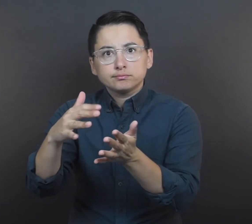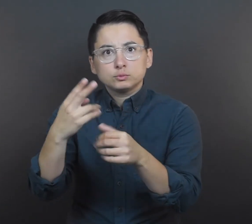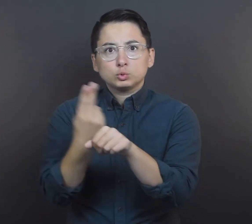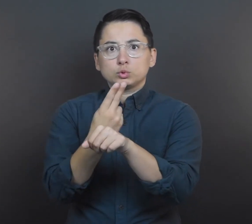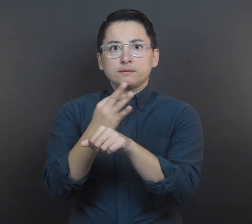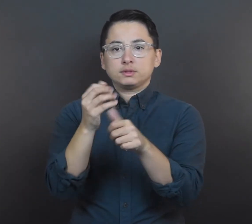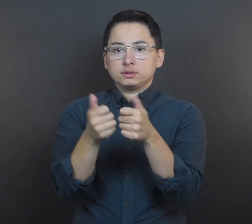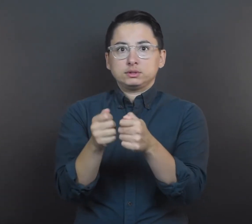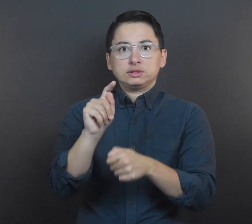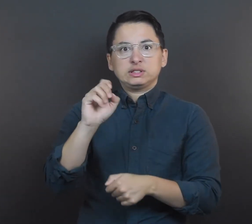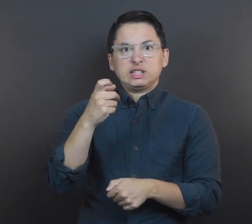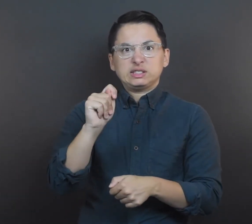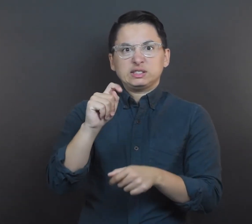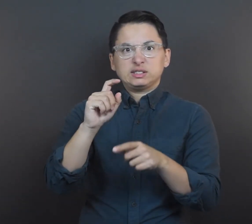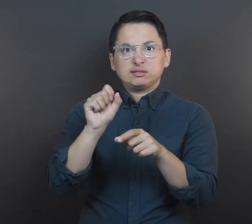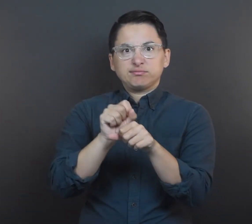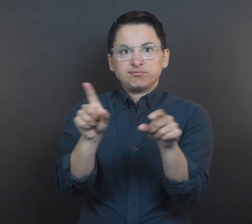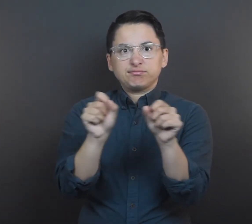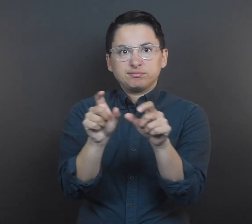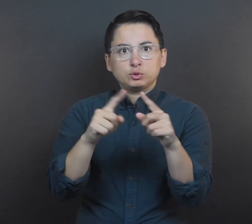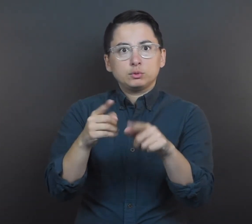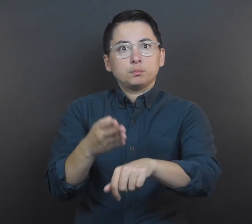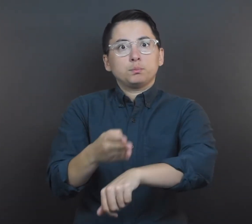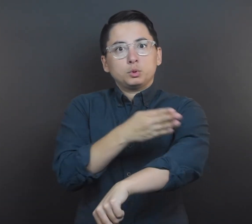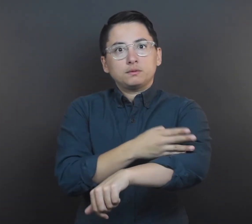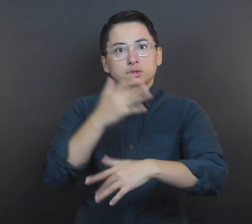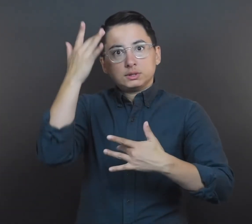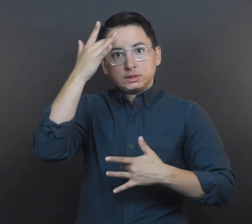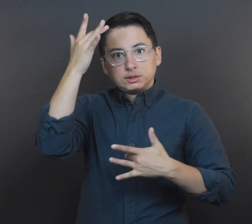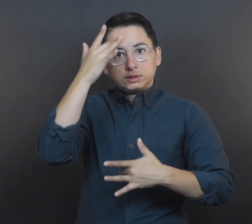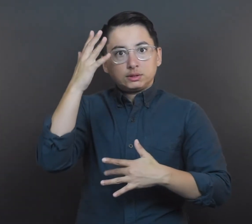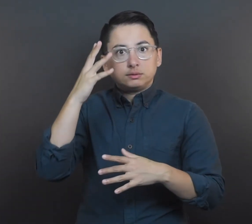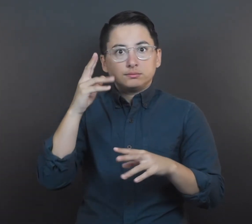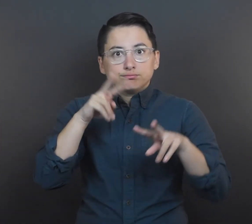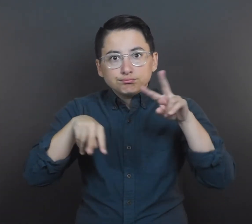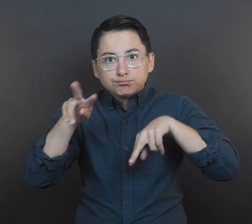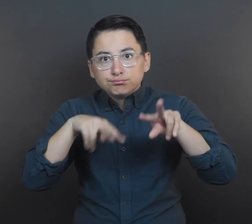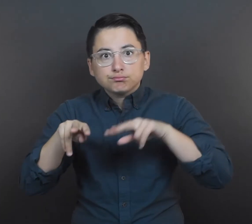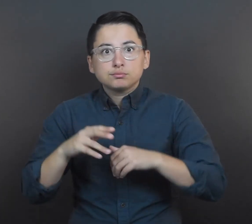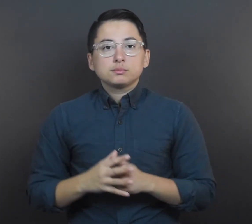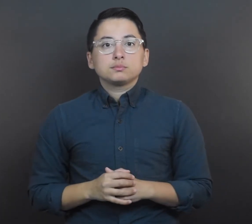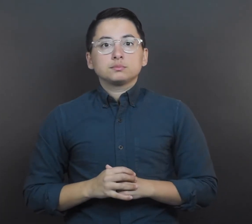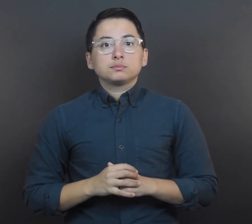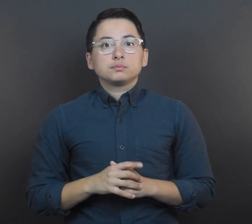where she studied the use of text messaging to improve disease surveillance. And she